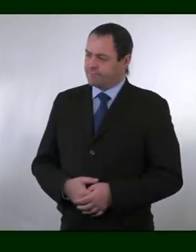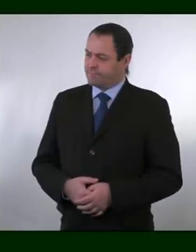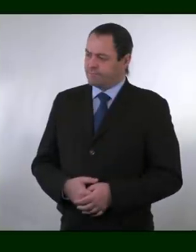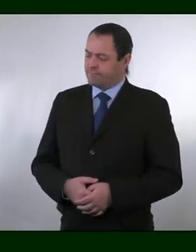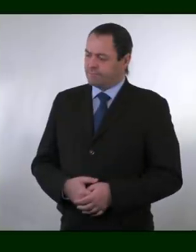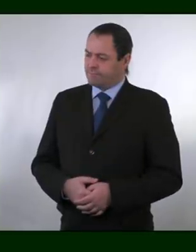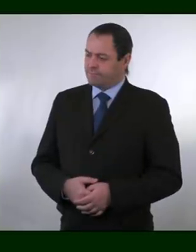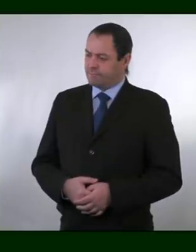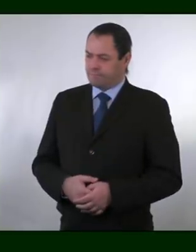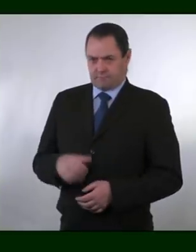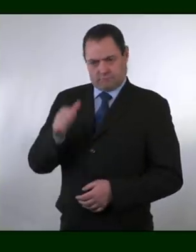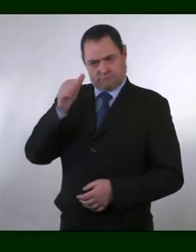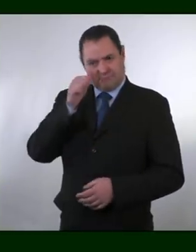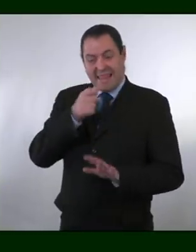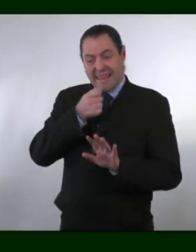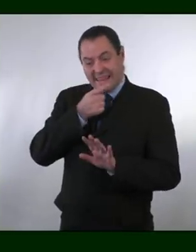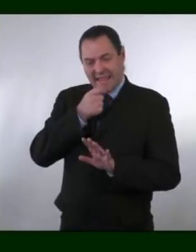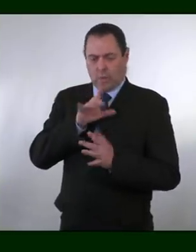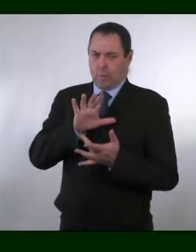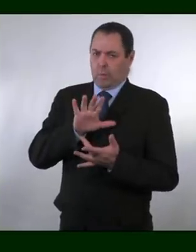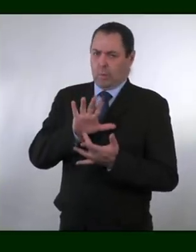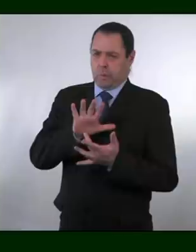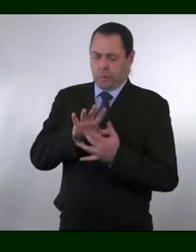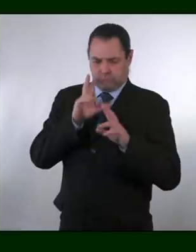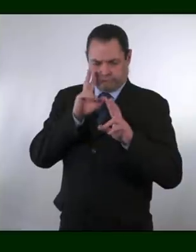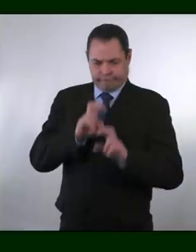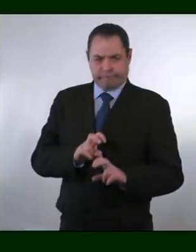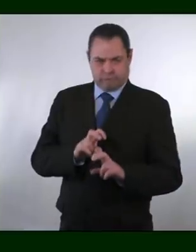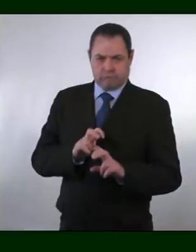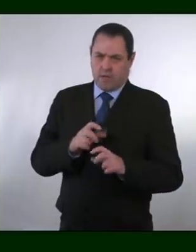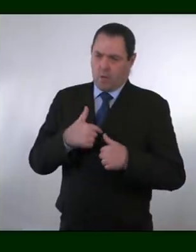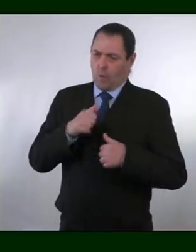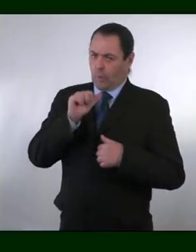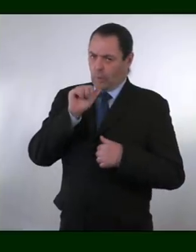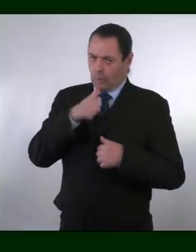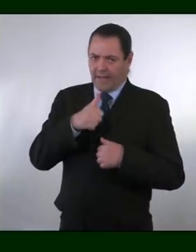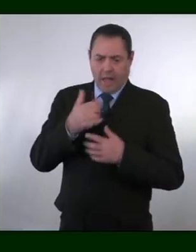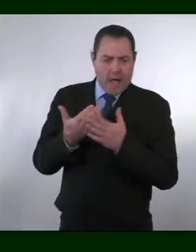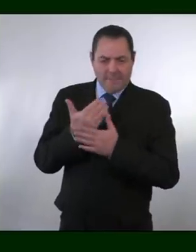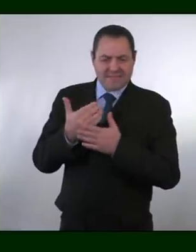take this matter extremely seriously and I commit to returning to update the House in due course.